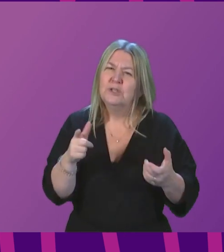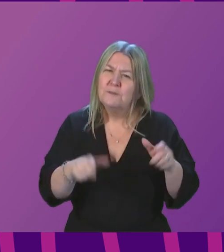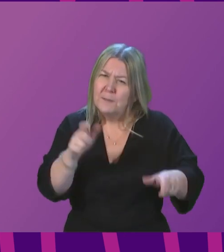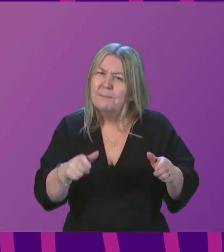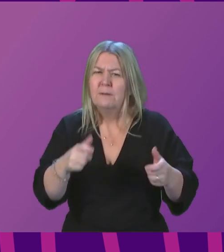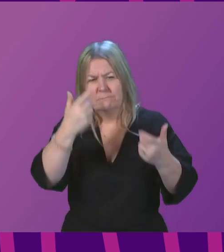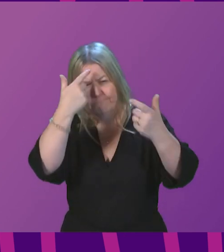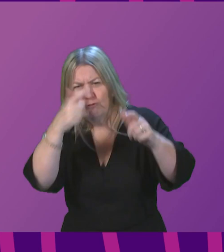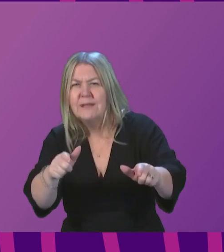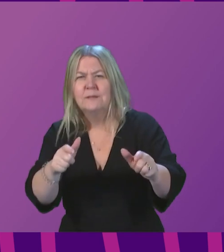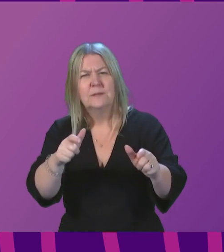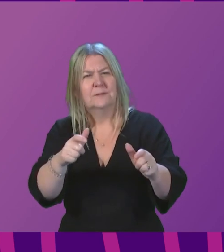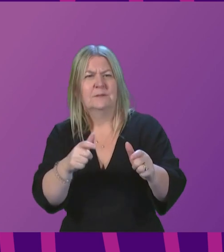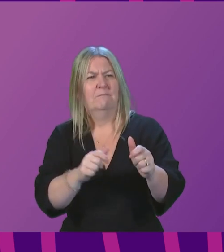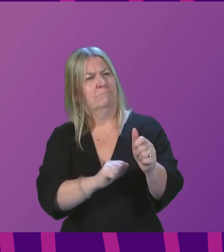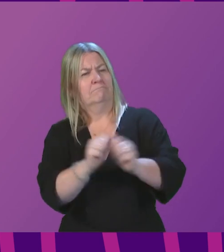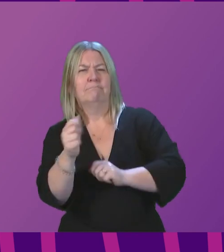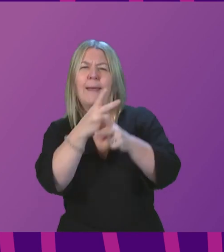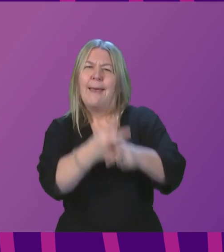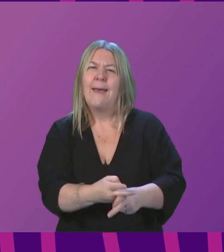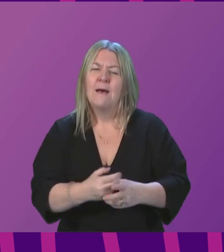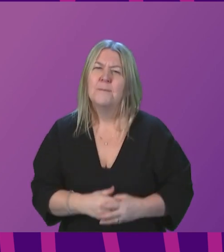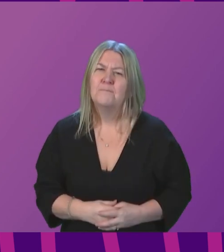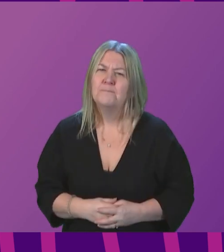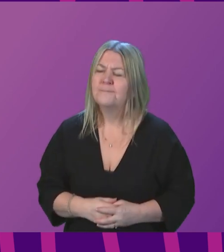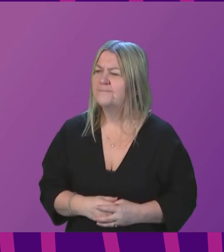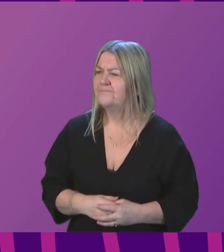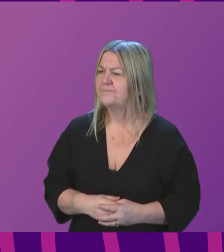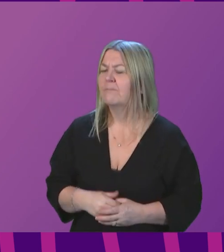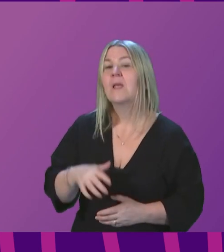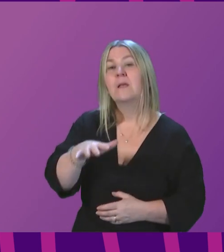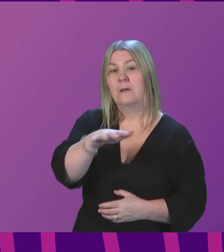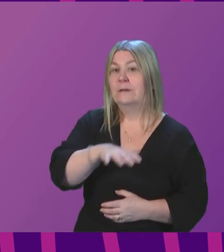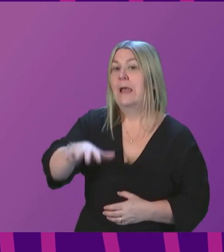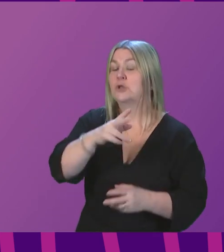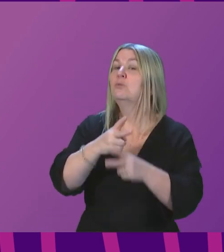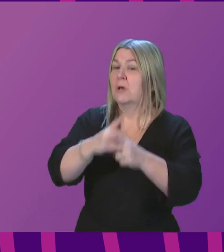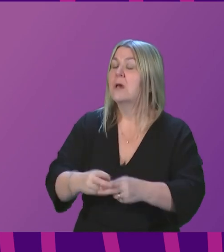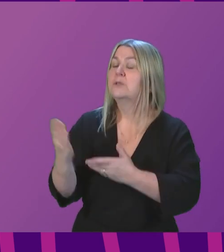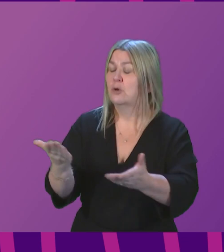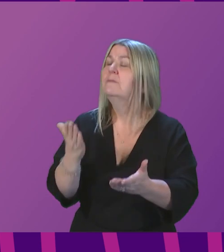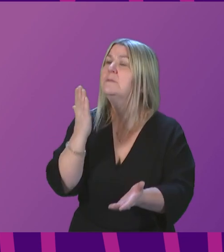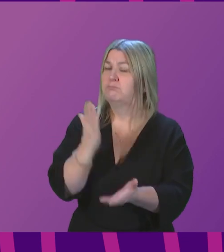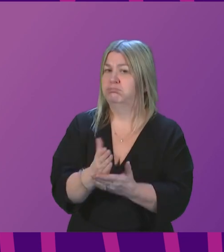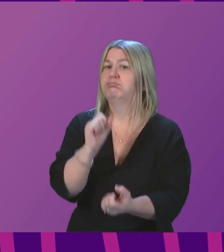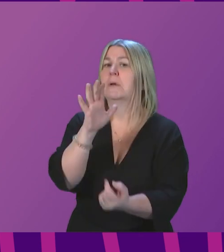There is no doubt that the national care service will be the most significant change in public